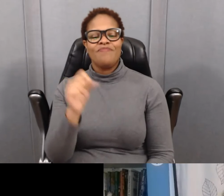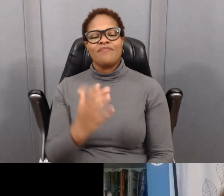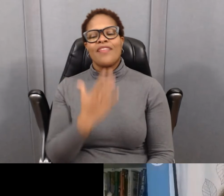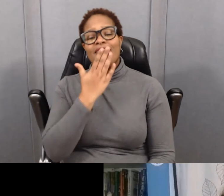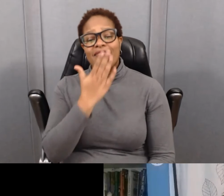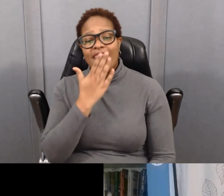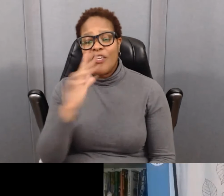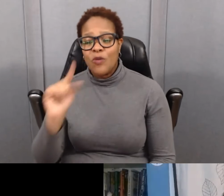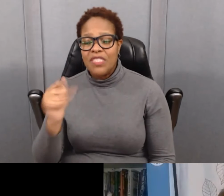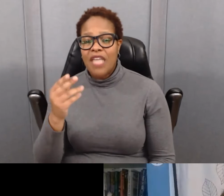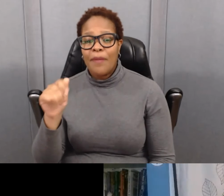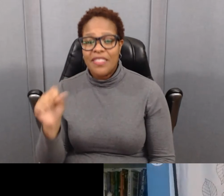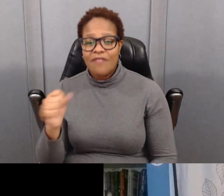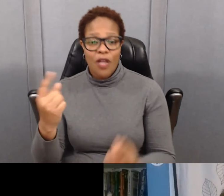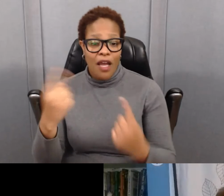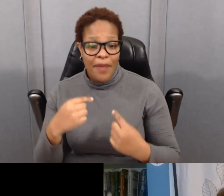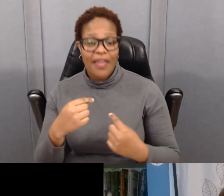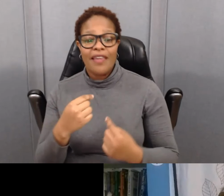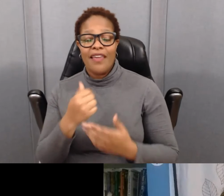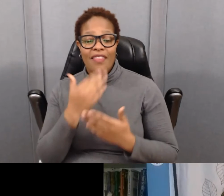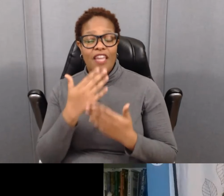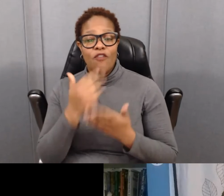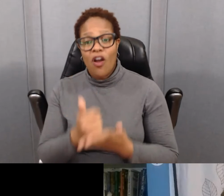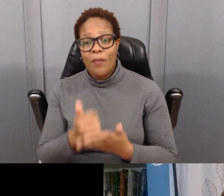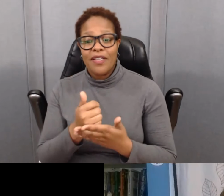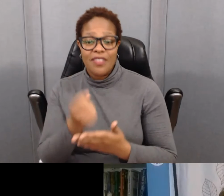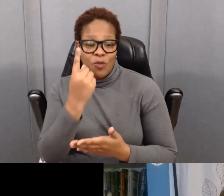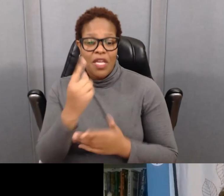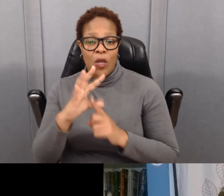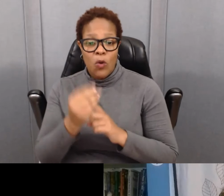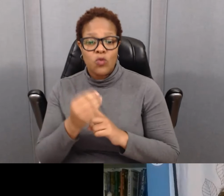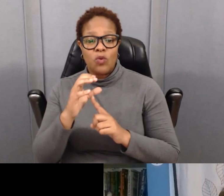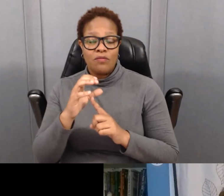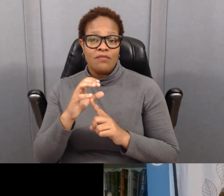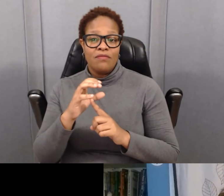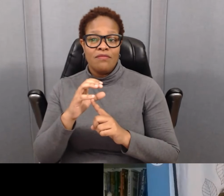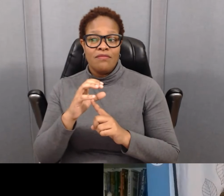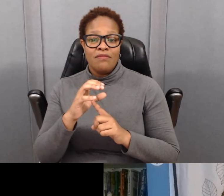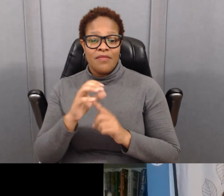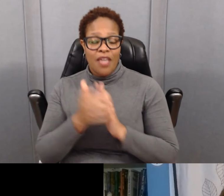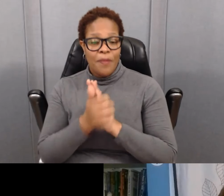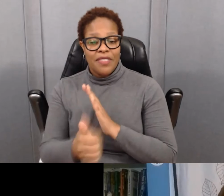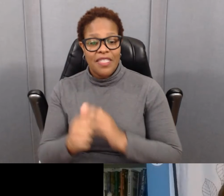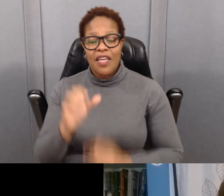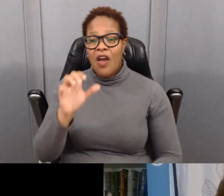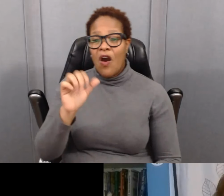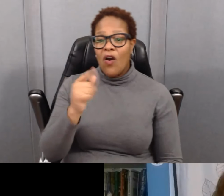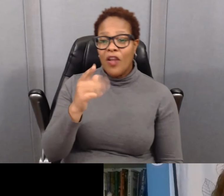for coming and helping us understand cultural competency in audio description and alt text. And thank you everyone for being here with us